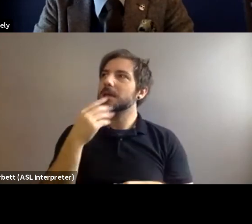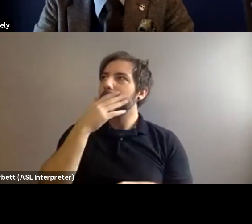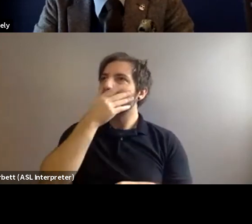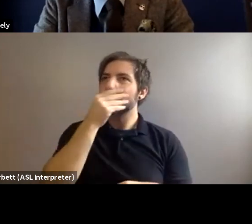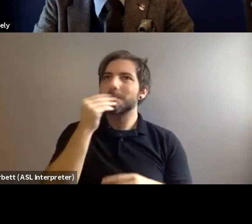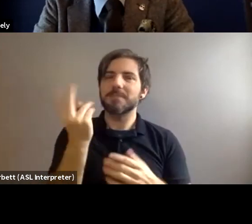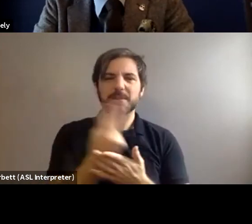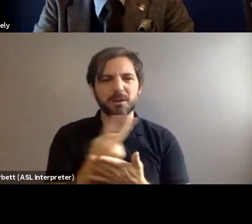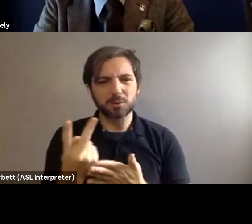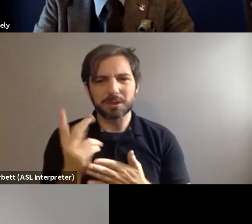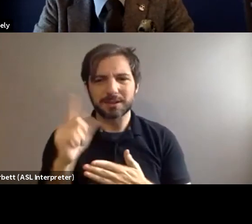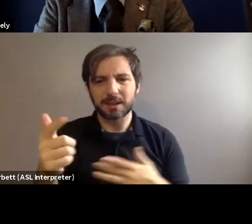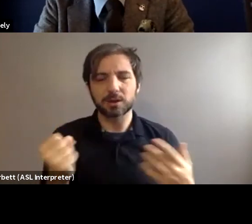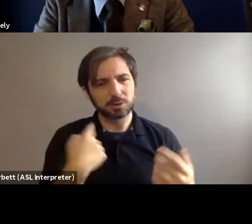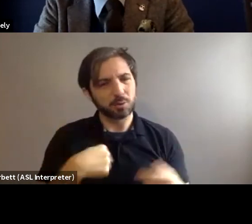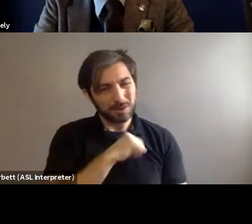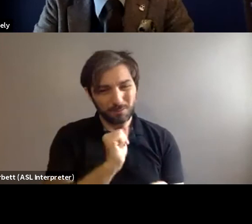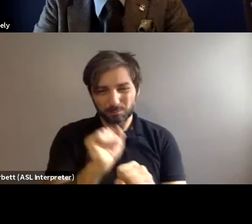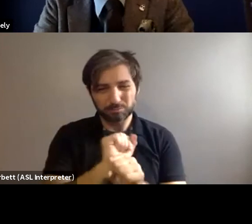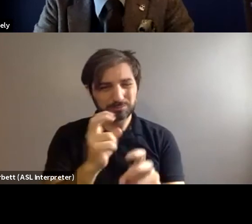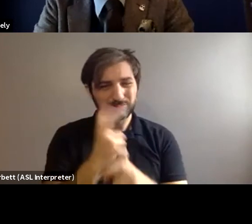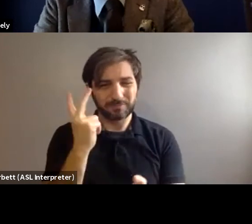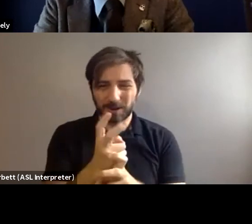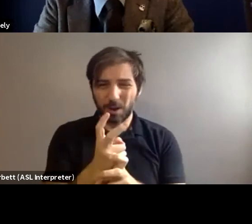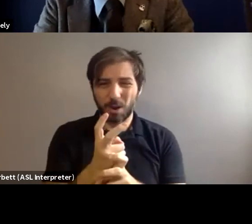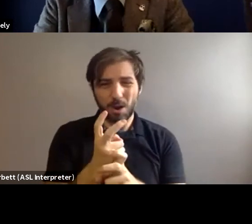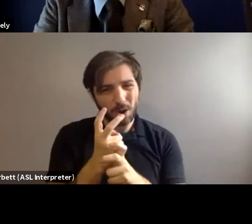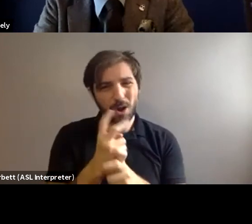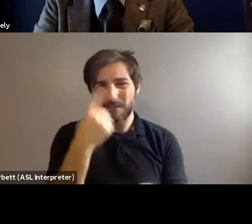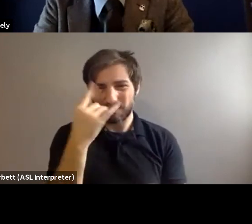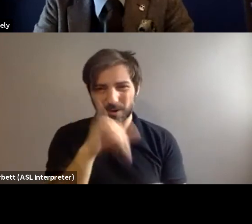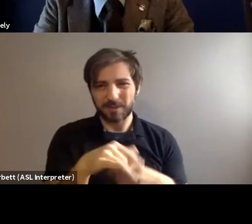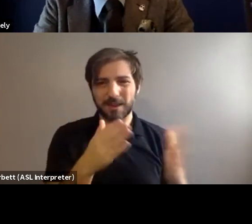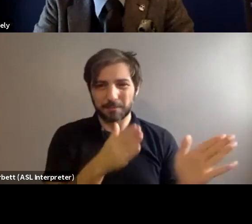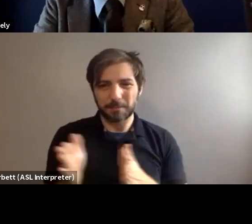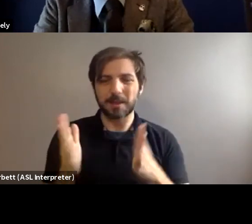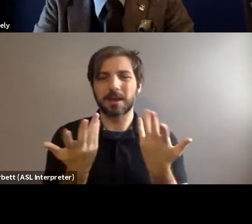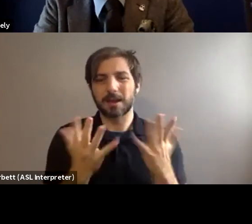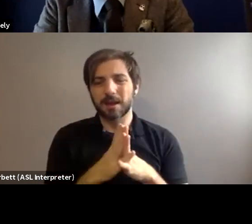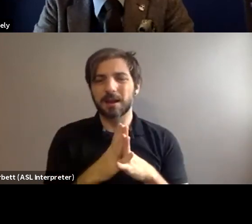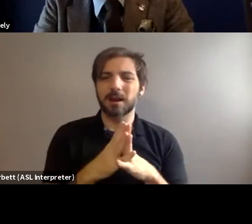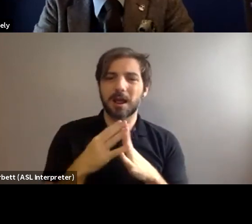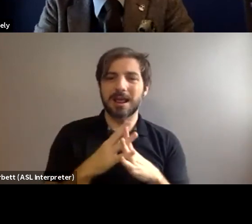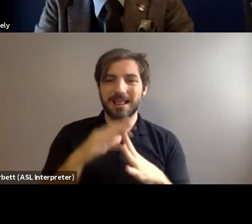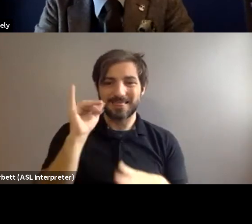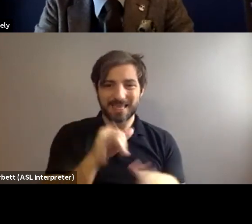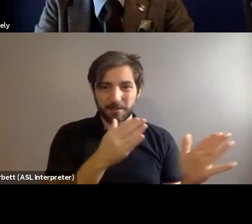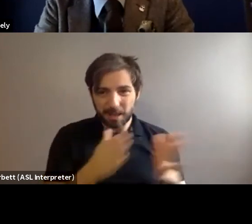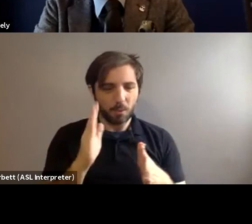worked really hard on it and it'll really be sort of the framework upon which all of